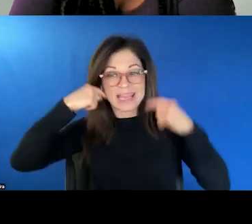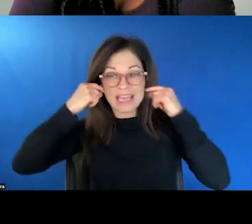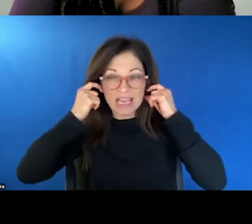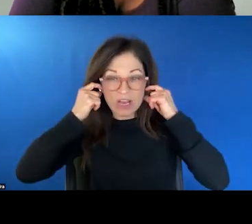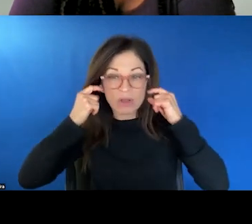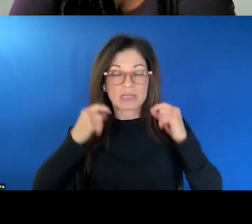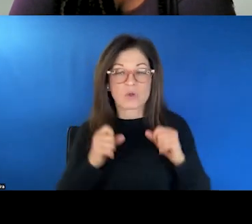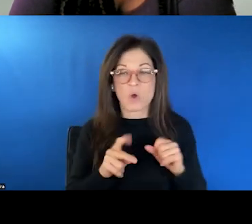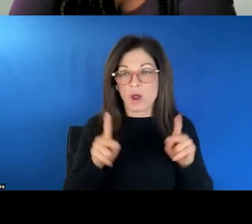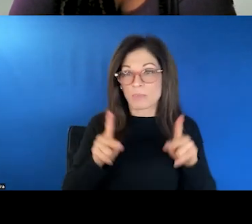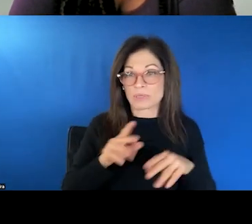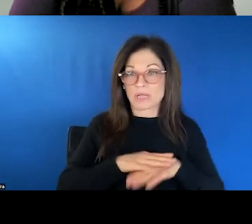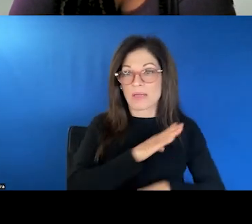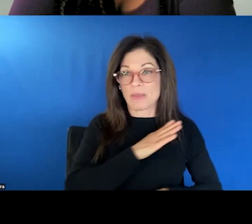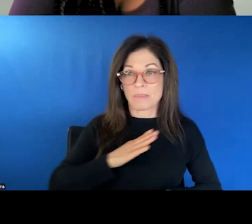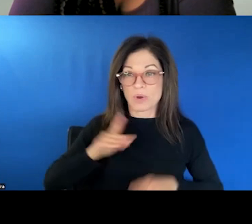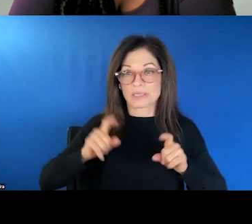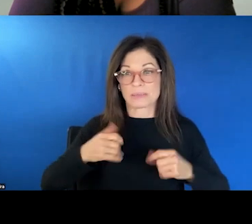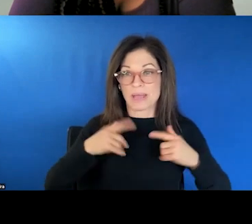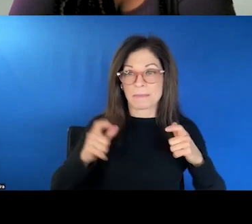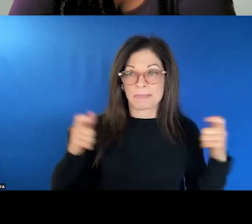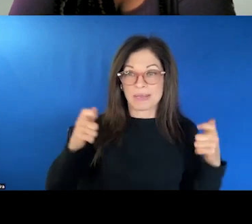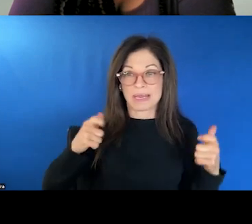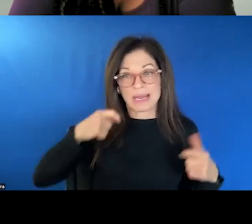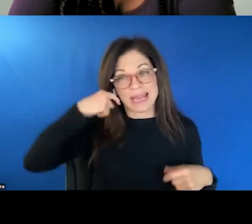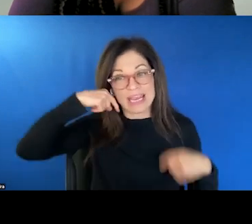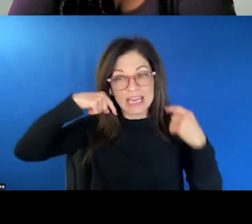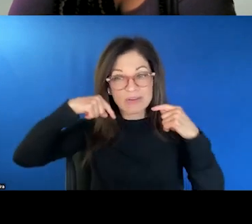BIG EARRINGS, I THINK THEY WOULD TELL MYSELF THEY WOULD WANT ME